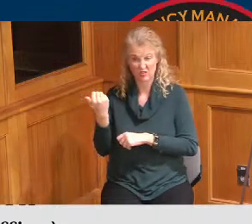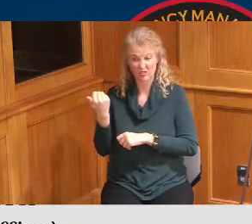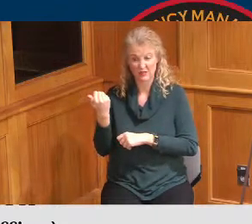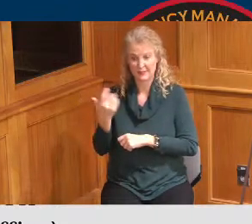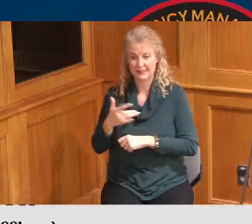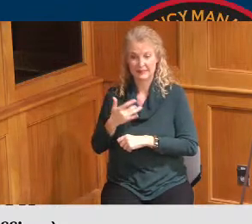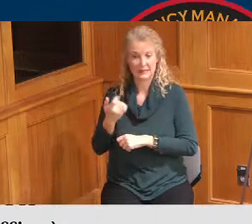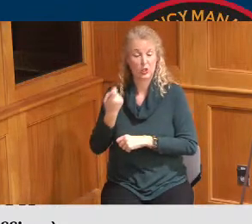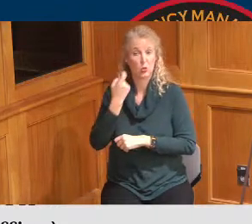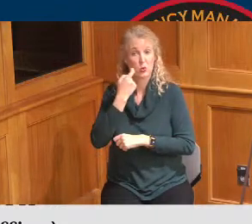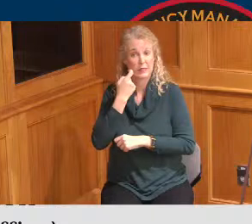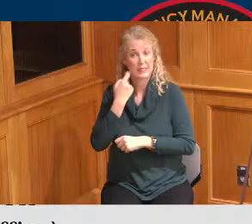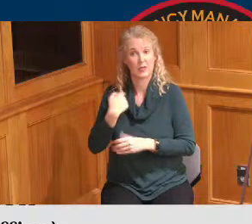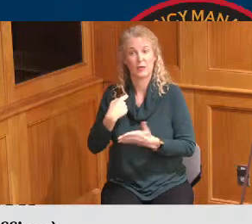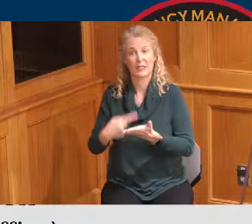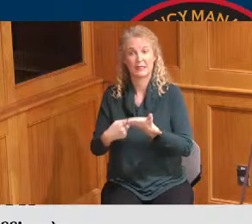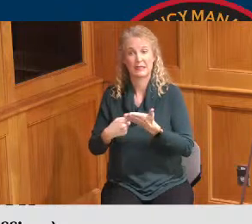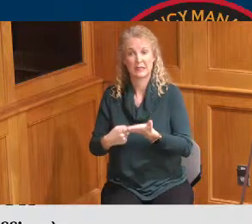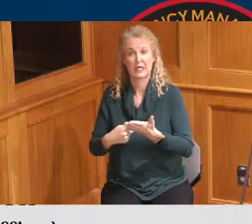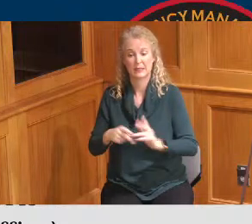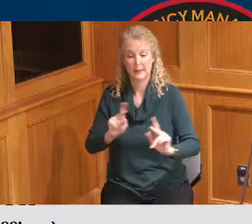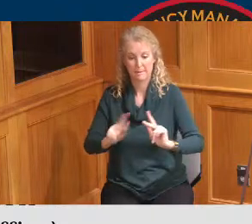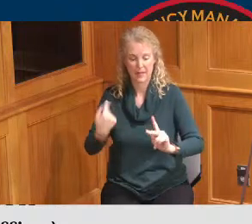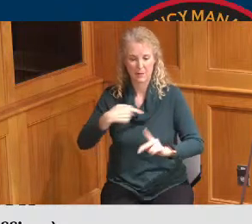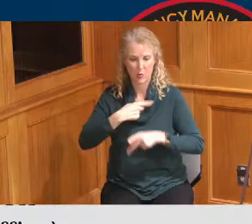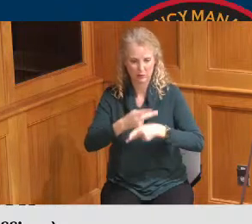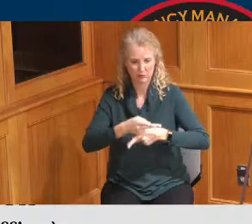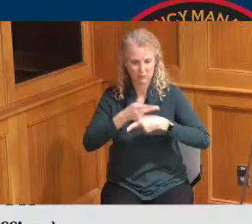we talked about how to take care of people who is really the biggest agency that helps take care of